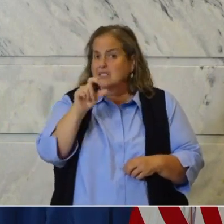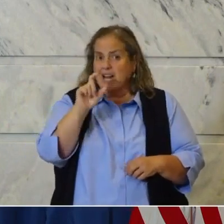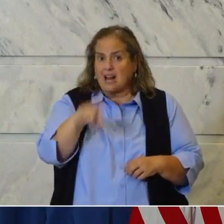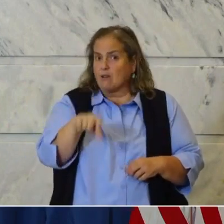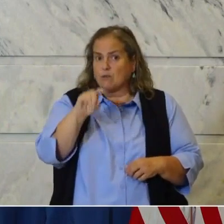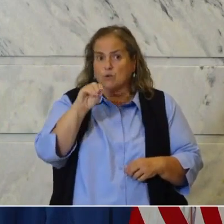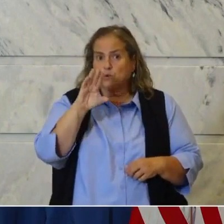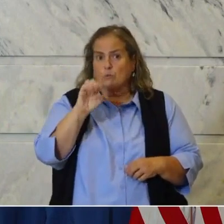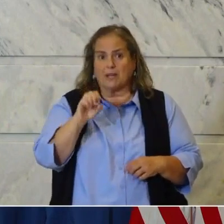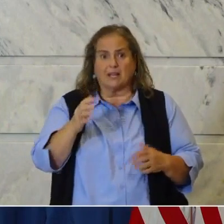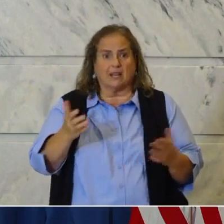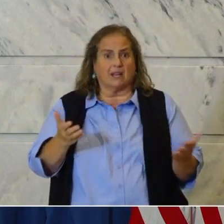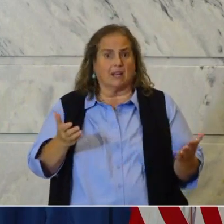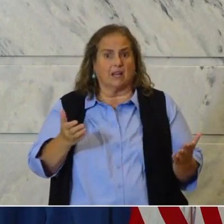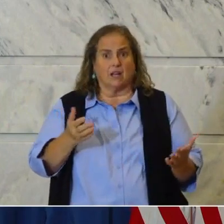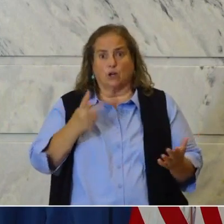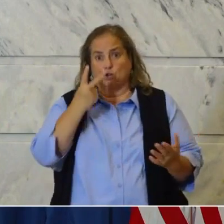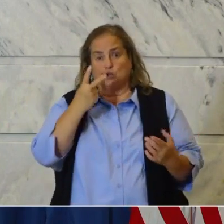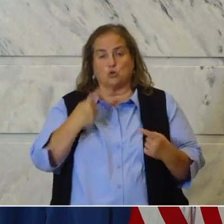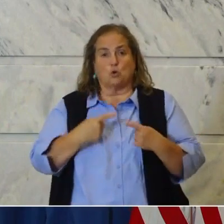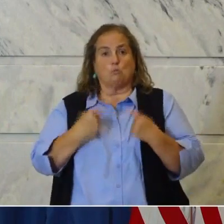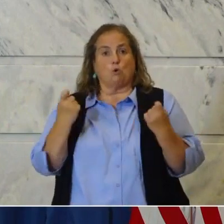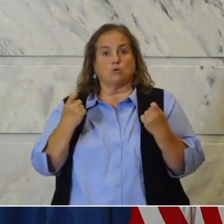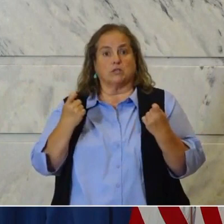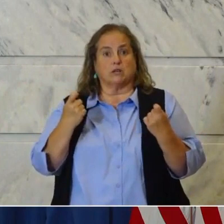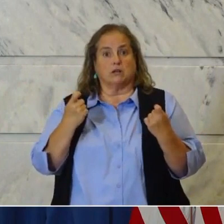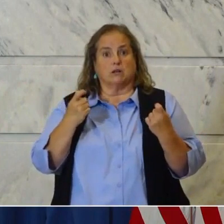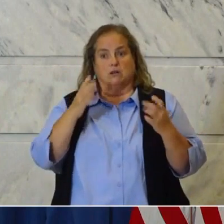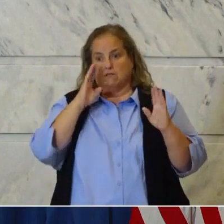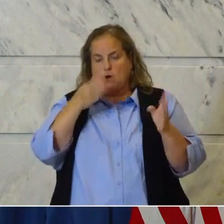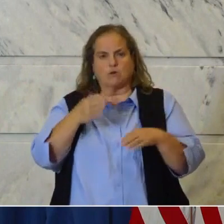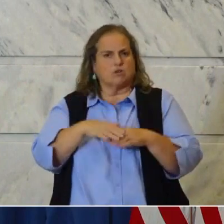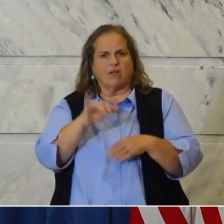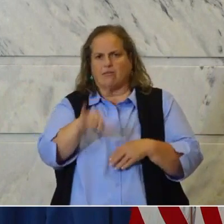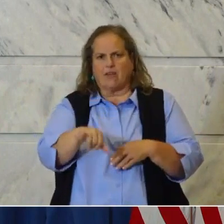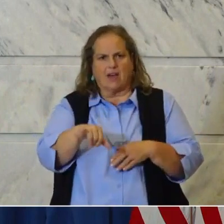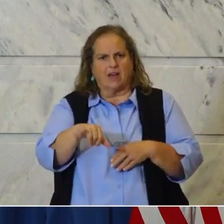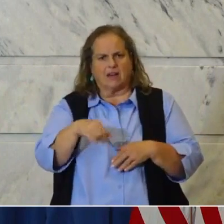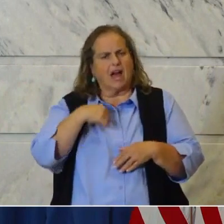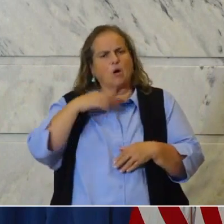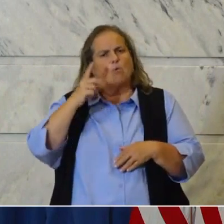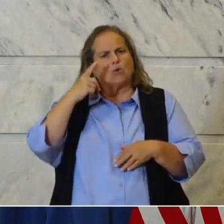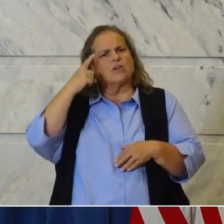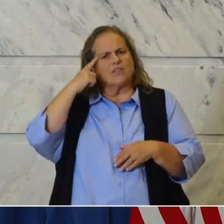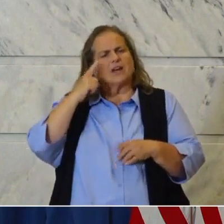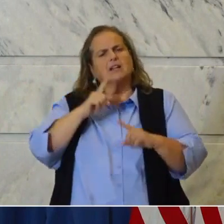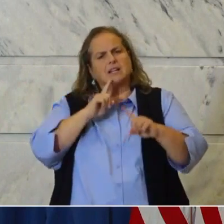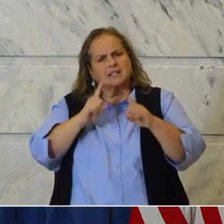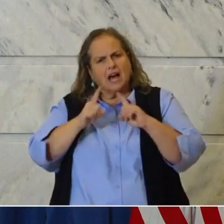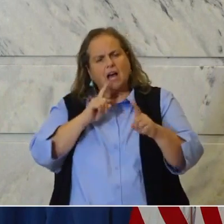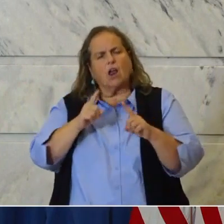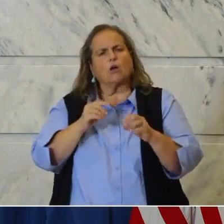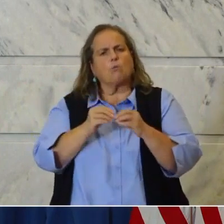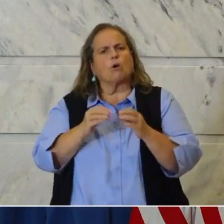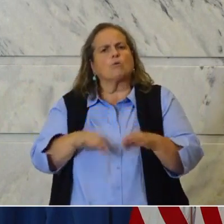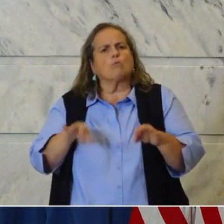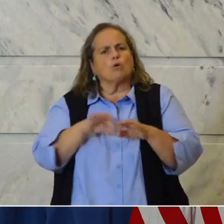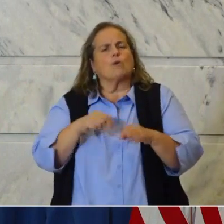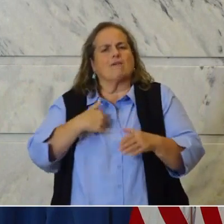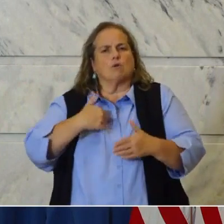there doesn't have to be two opposing forces. I'd like to think that really dialogue, but more importantly than that real progress is possible.